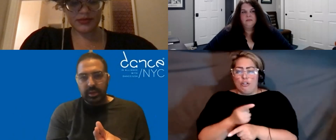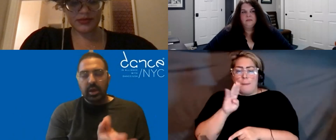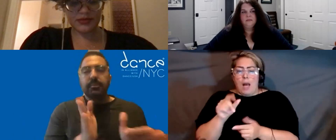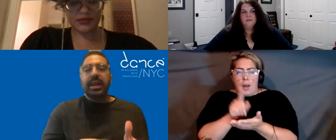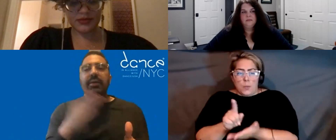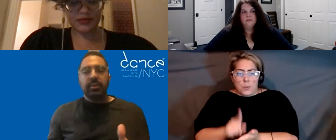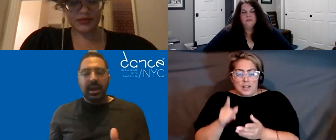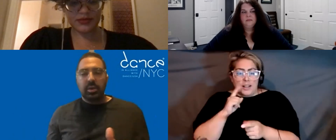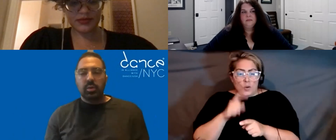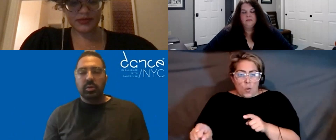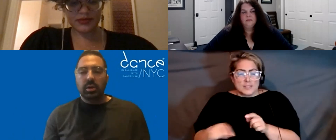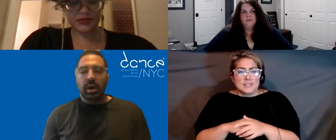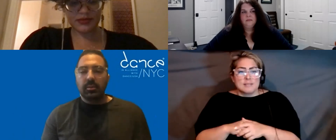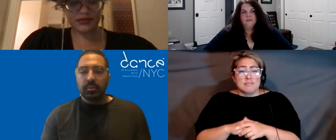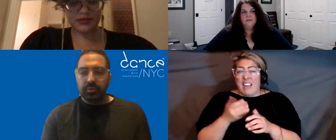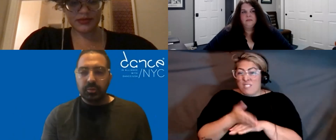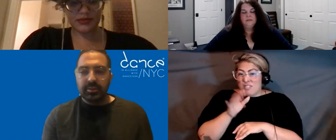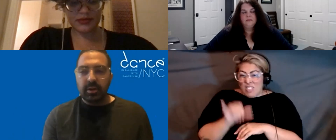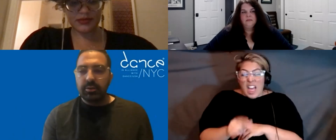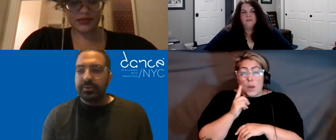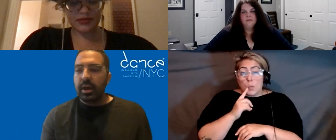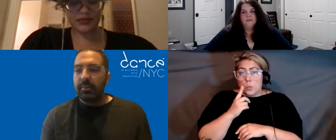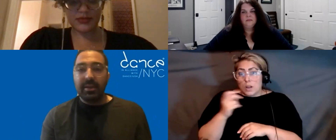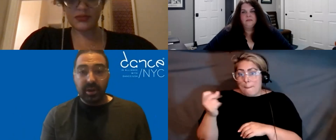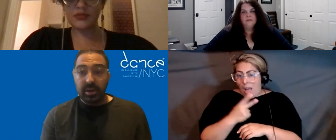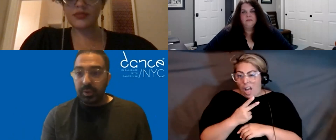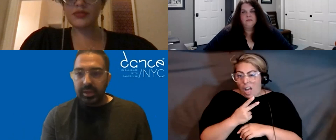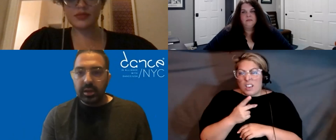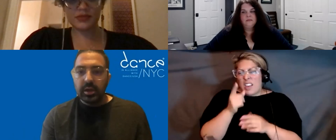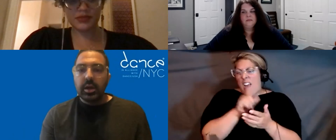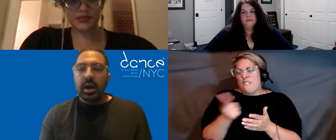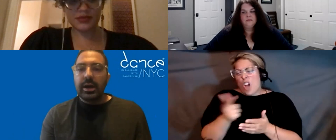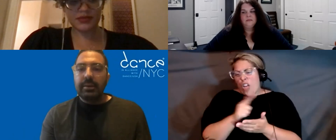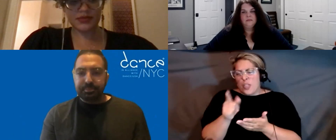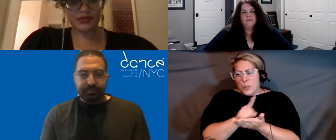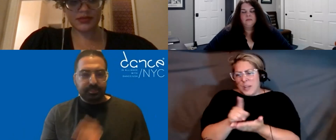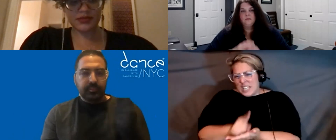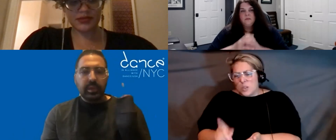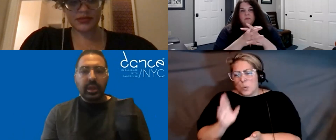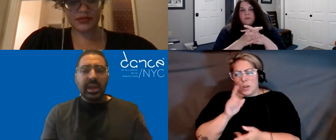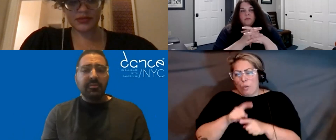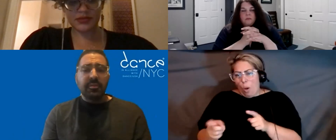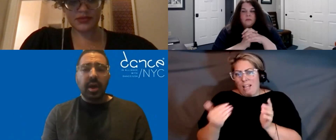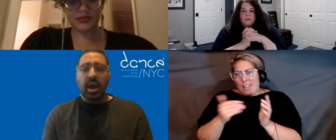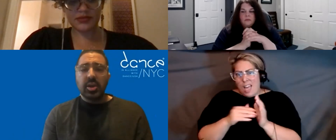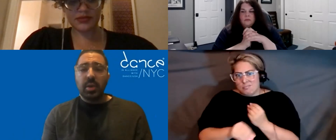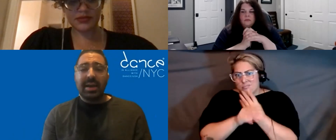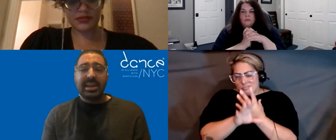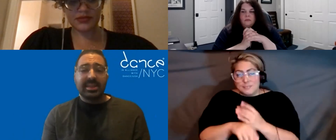that we will resume these calls every other week. If you have anything you would like us to consider